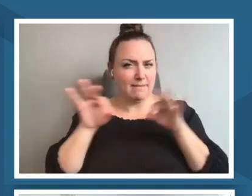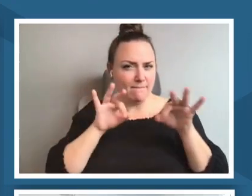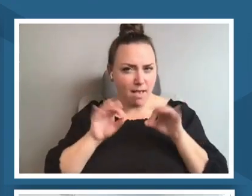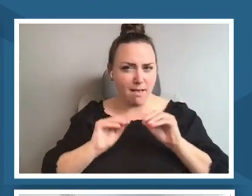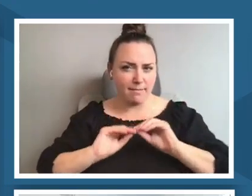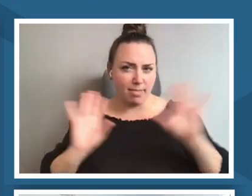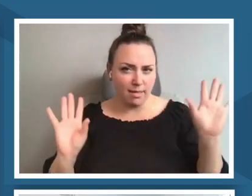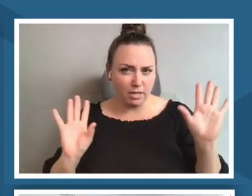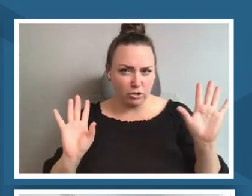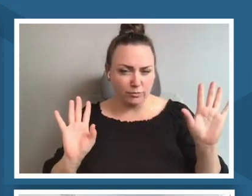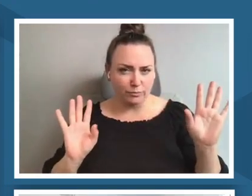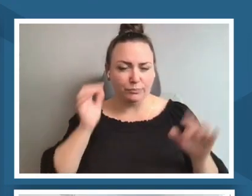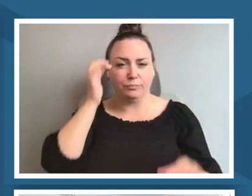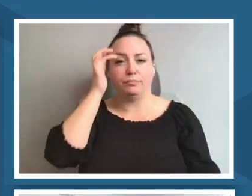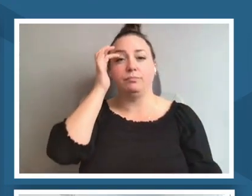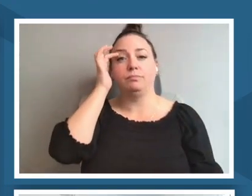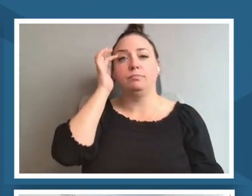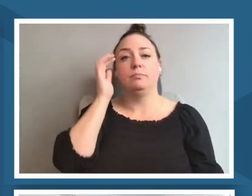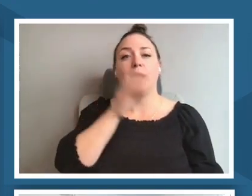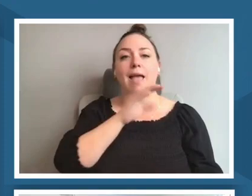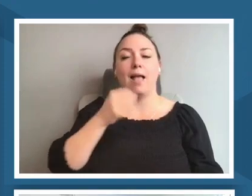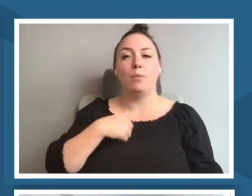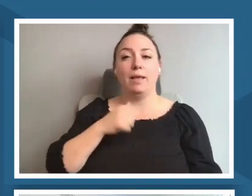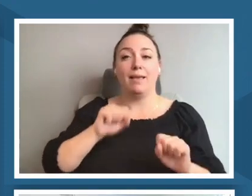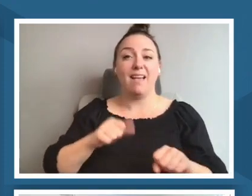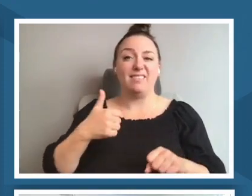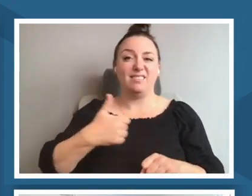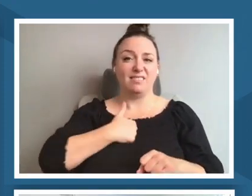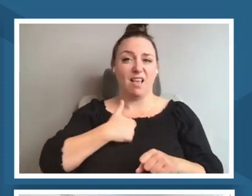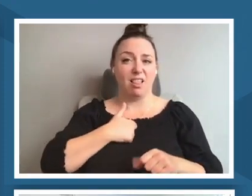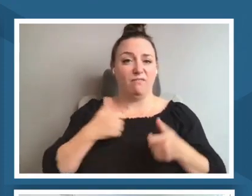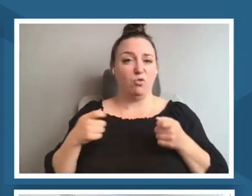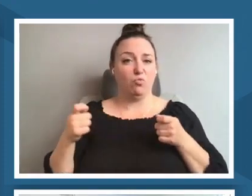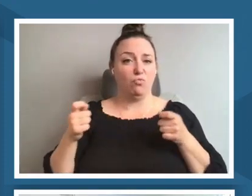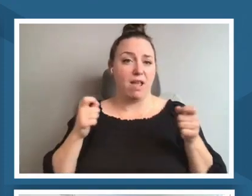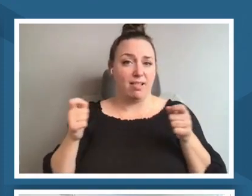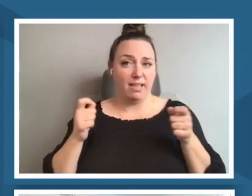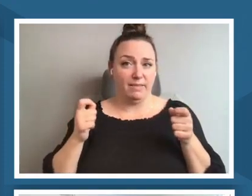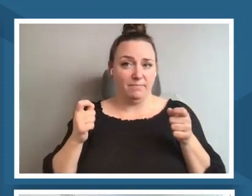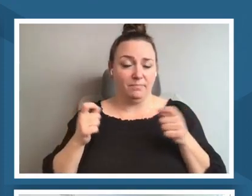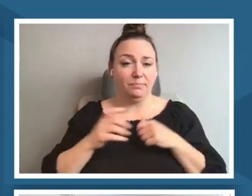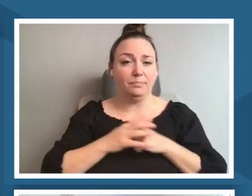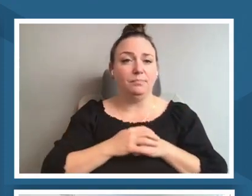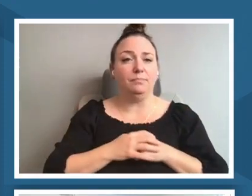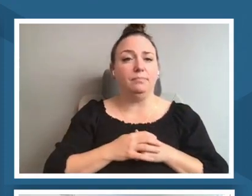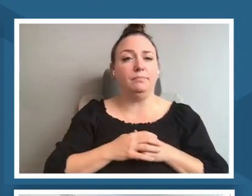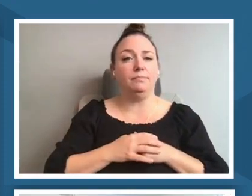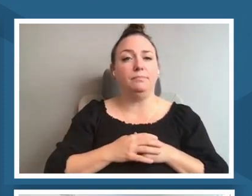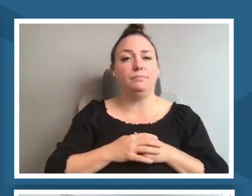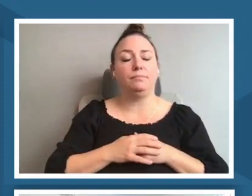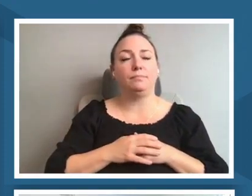we're able to self-regulate and um